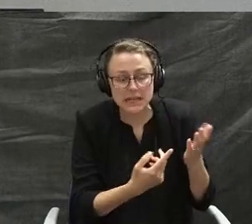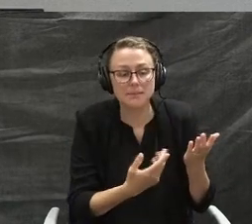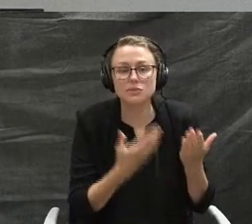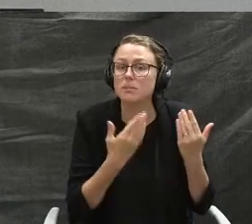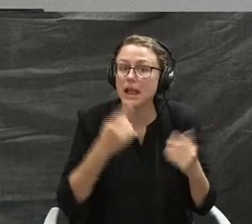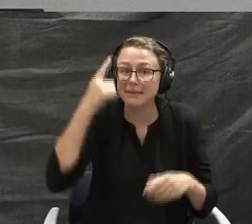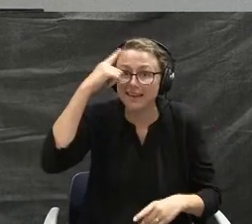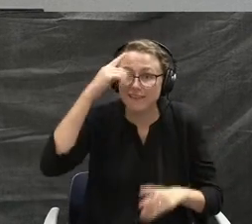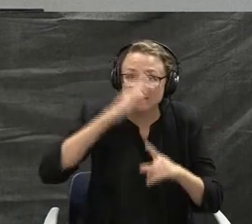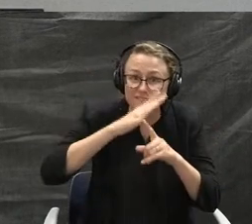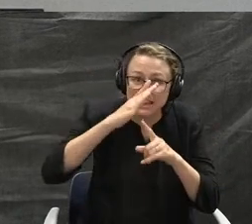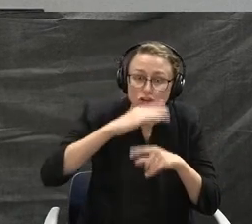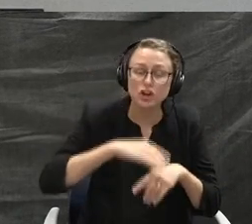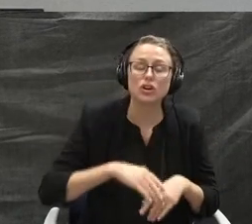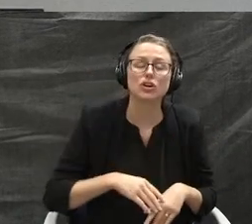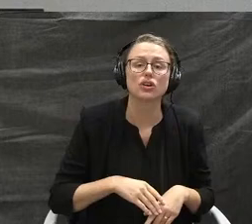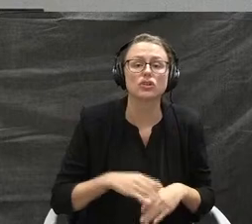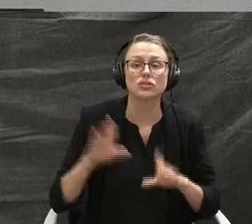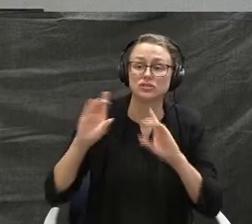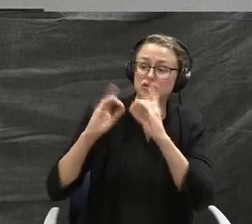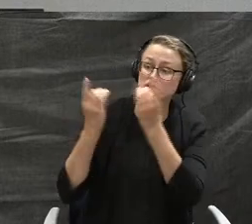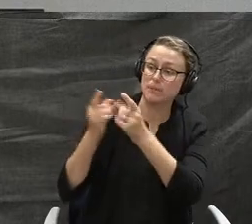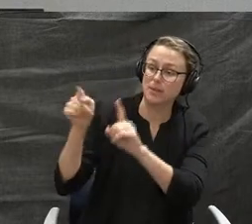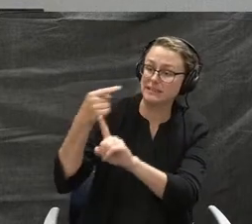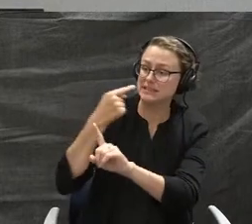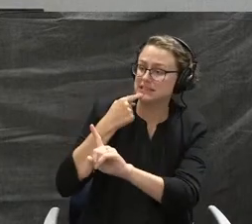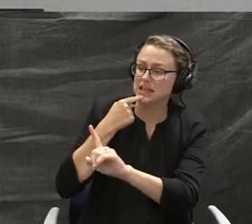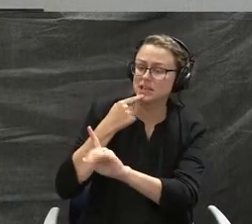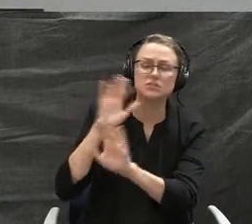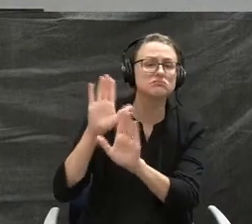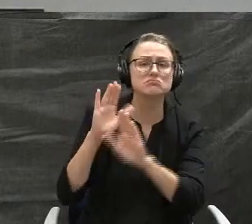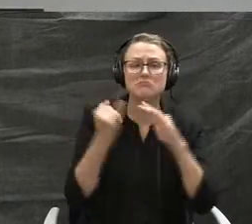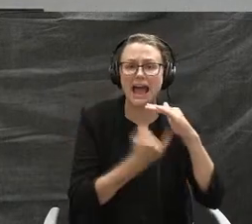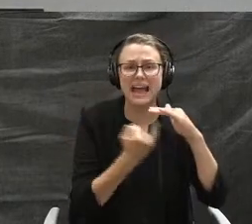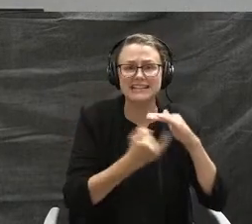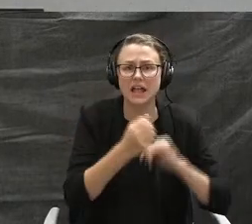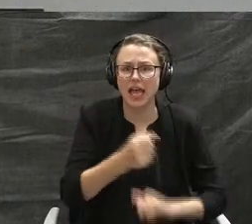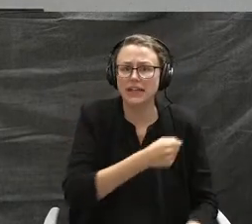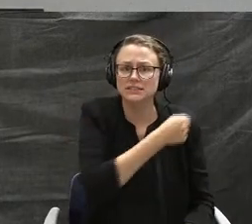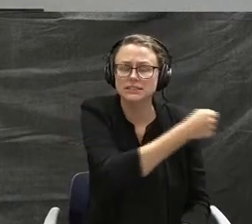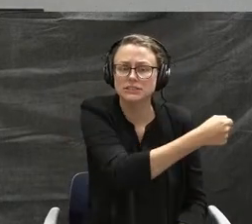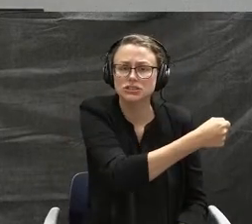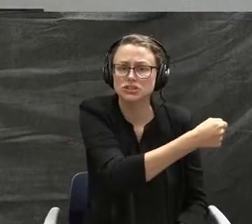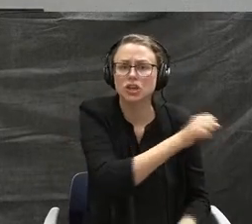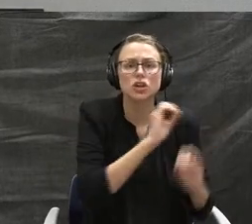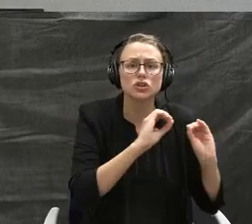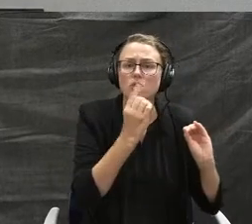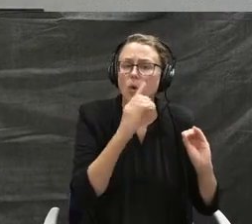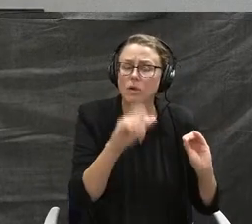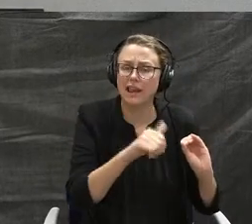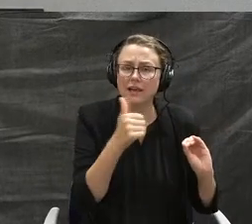And the Department will say, well, just isolate that child. No one else has to do anything. So all of those are case